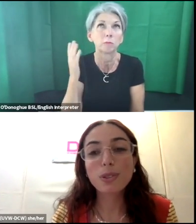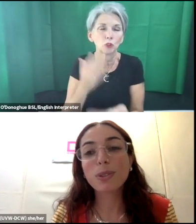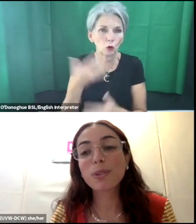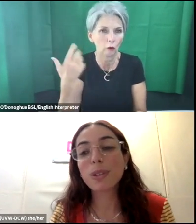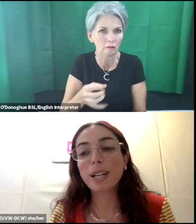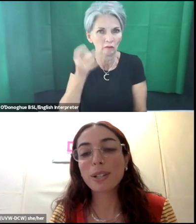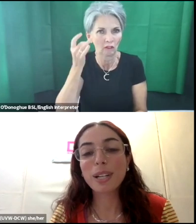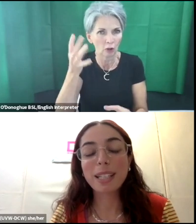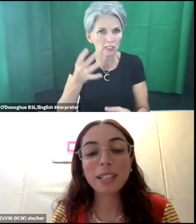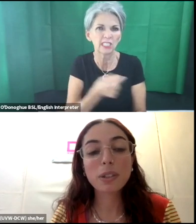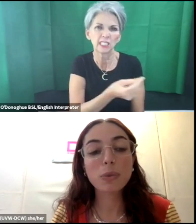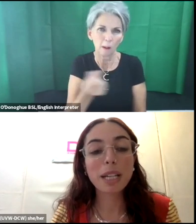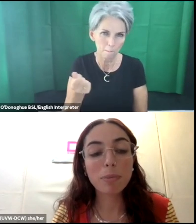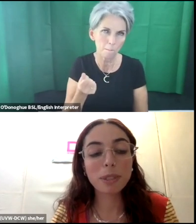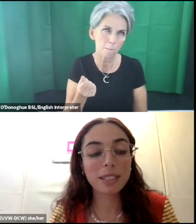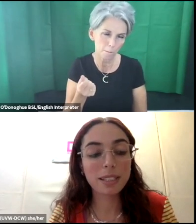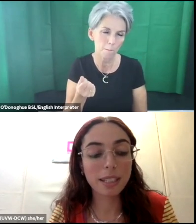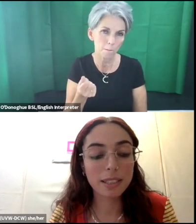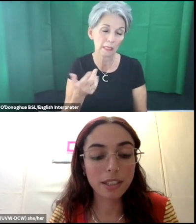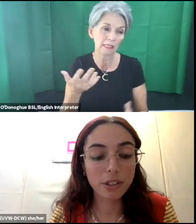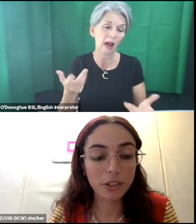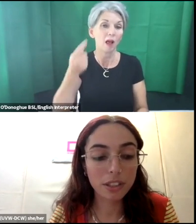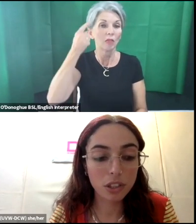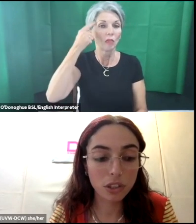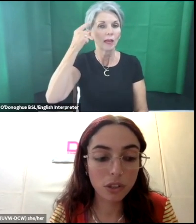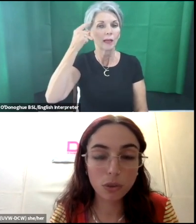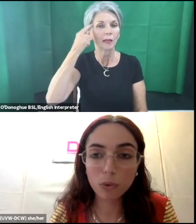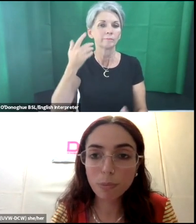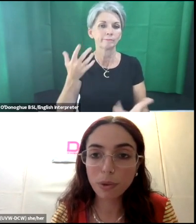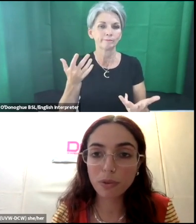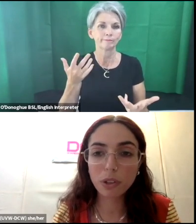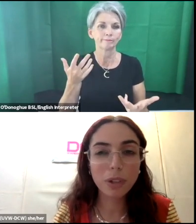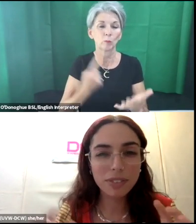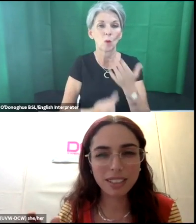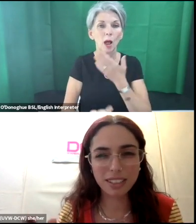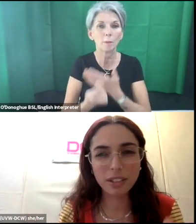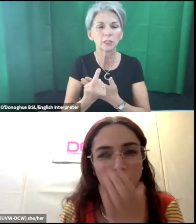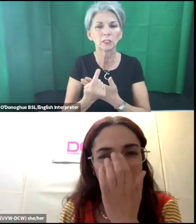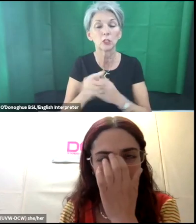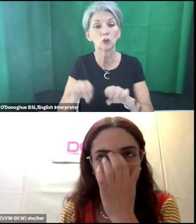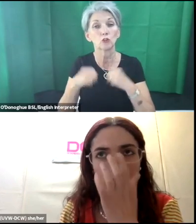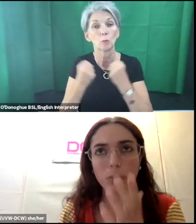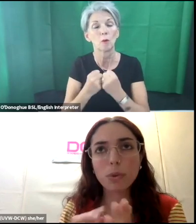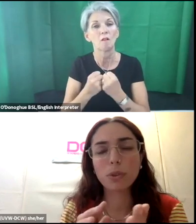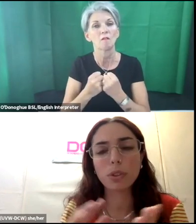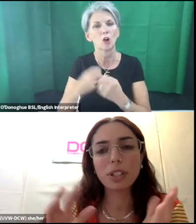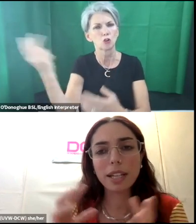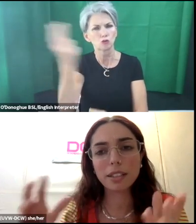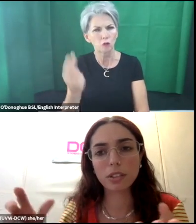So I think what happened is that this group of graphic designers, they had